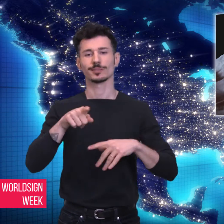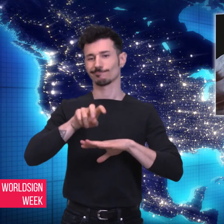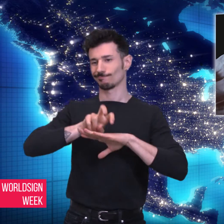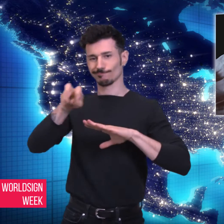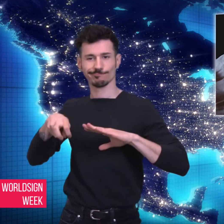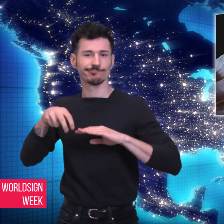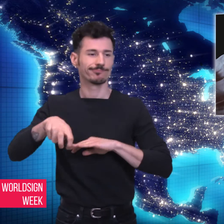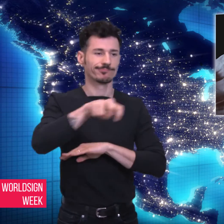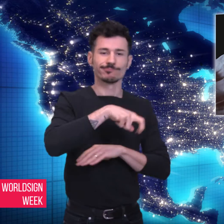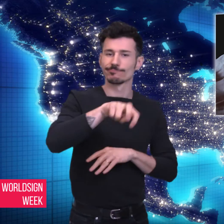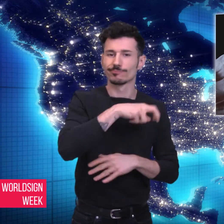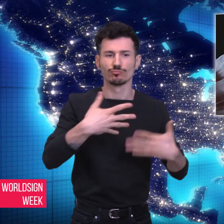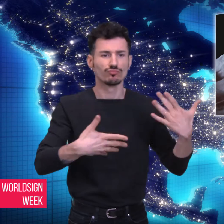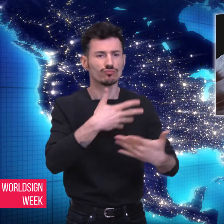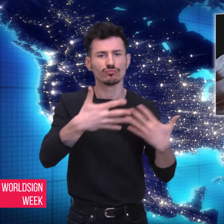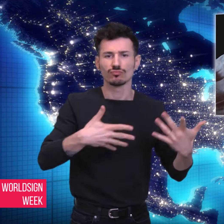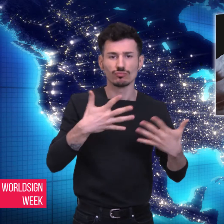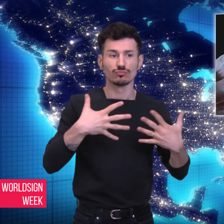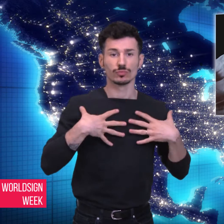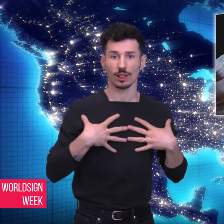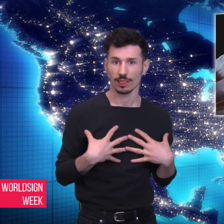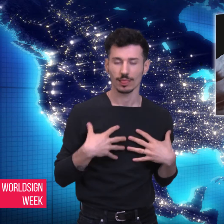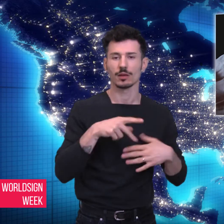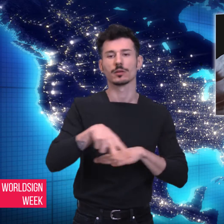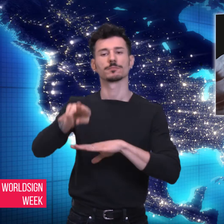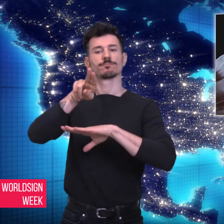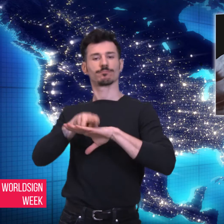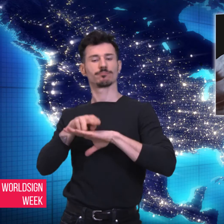The researchers said that if you are in bed and not tired,